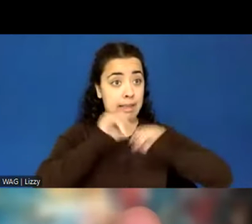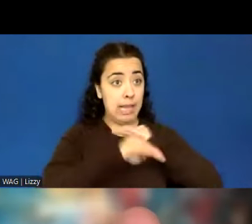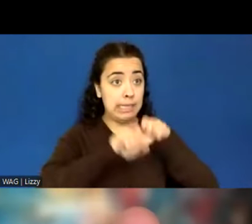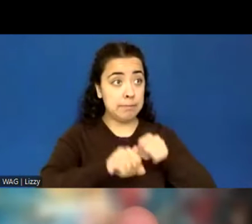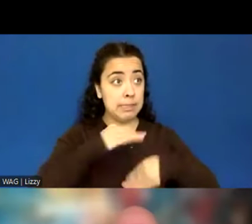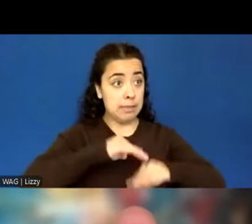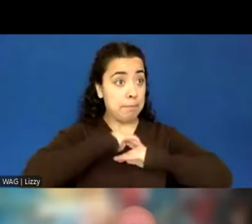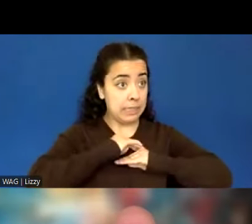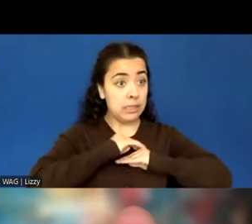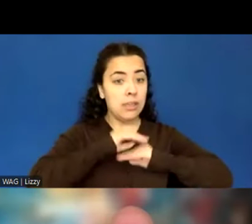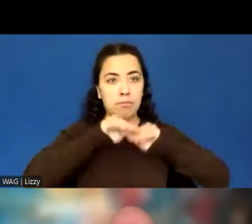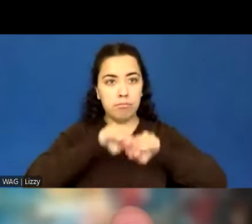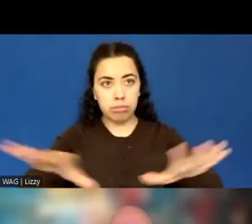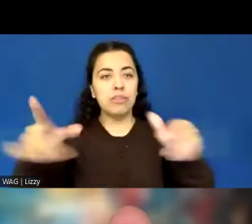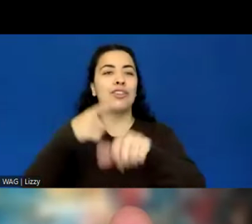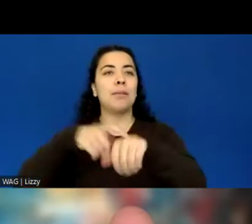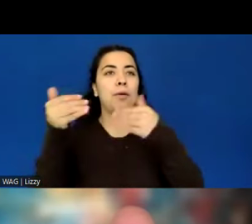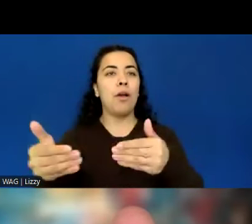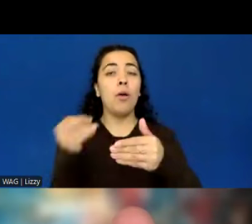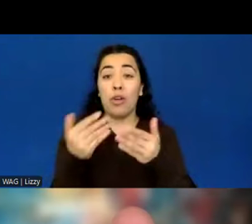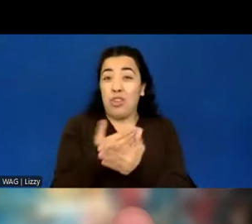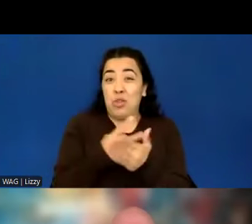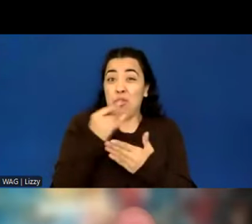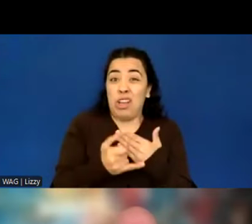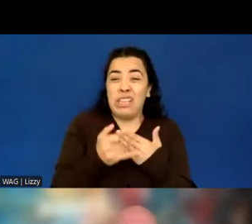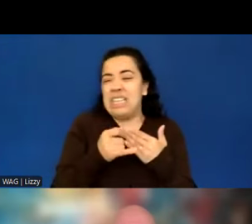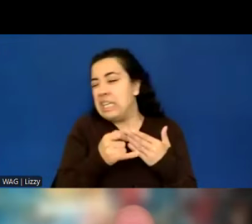first time or maybe it's a new project that's going to have to get delayed because there are